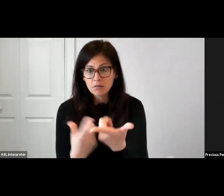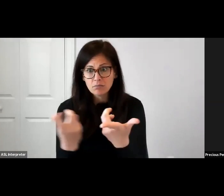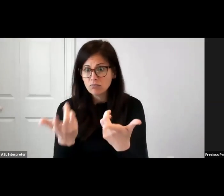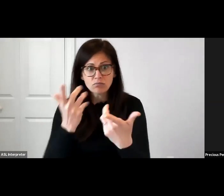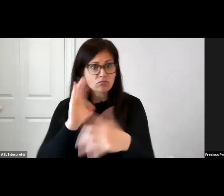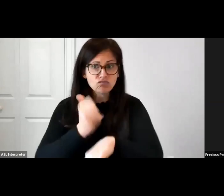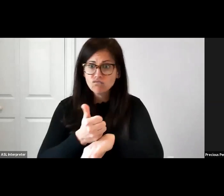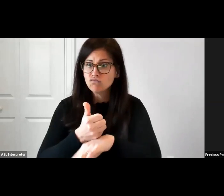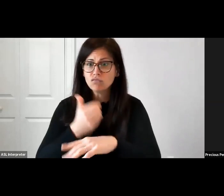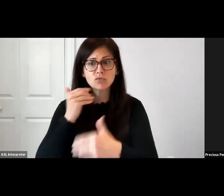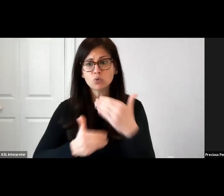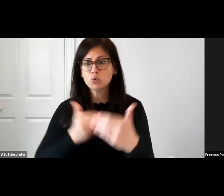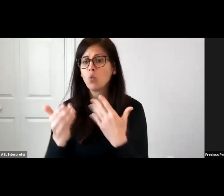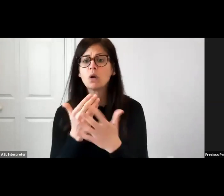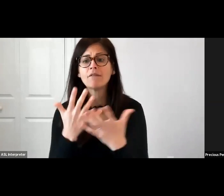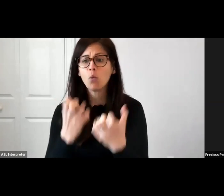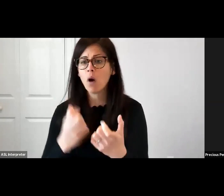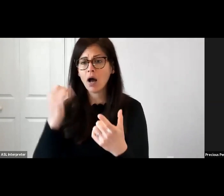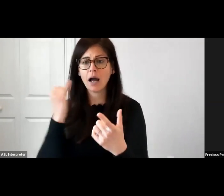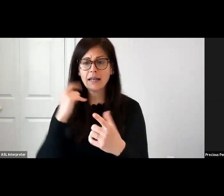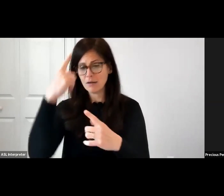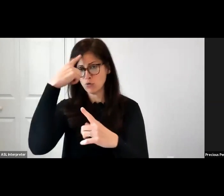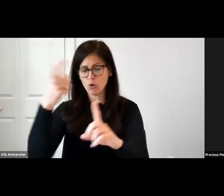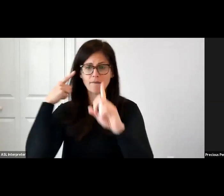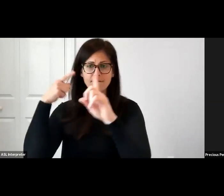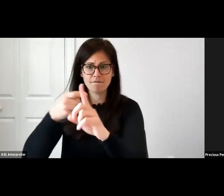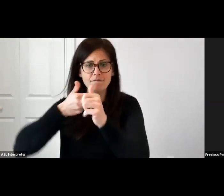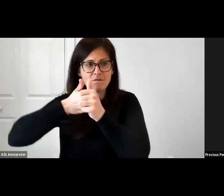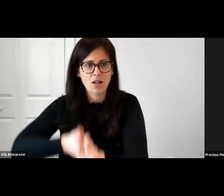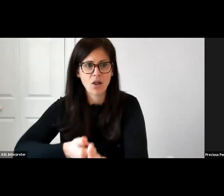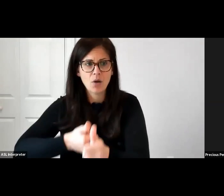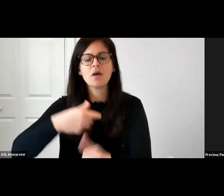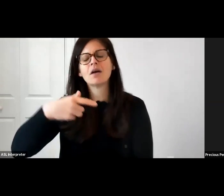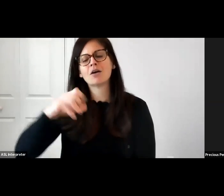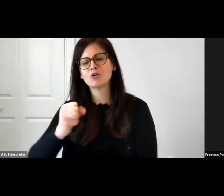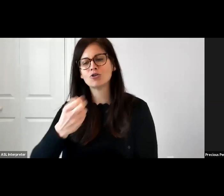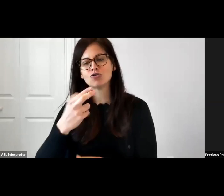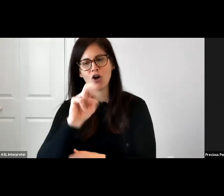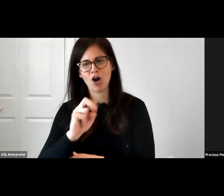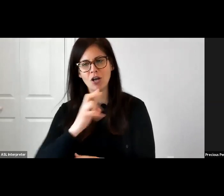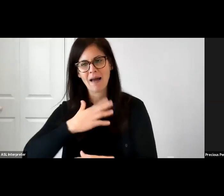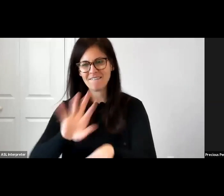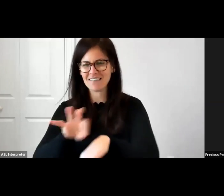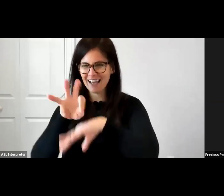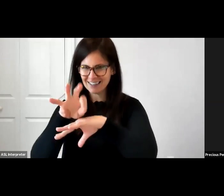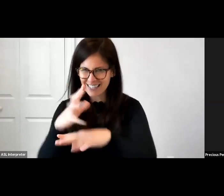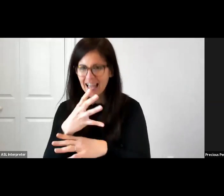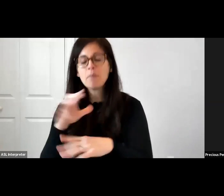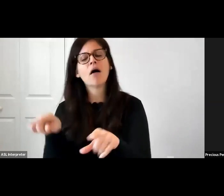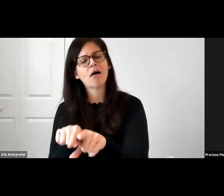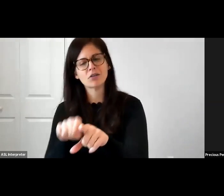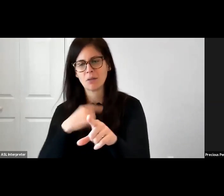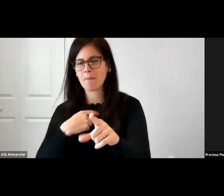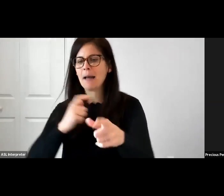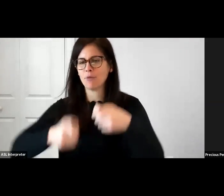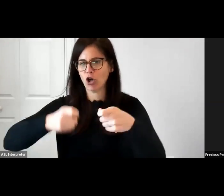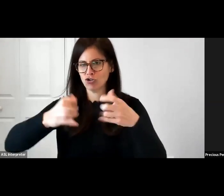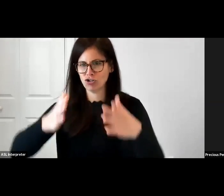And Shane is my fiance, but he's also my percussionist. And we perform together and you know,